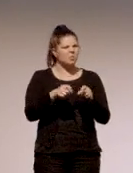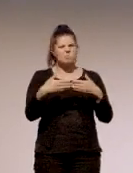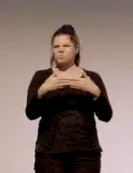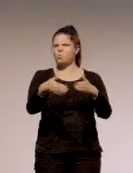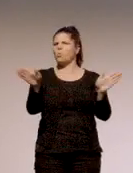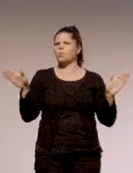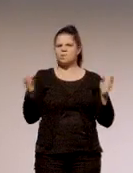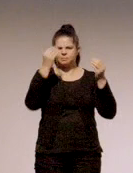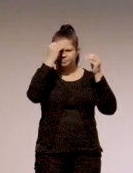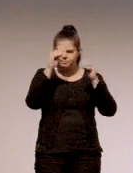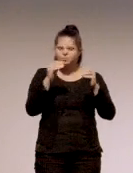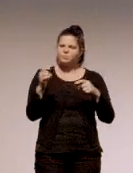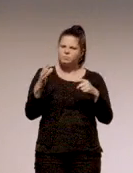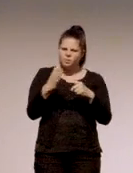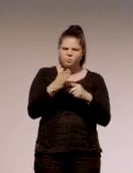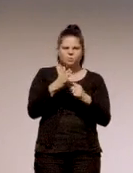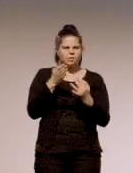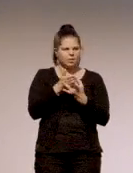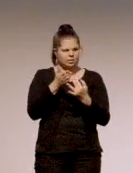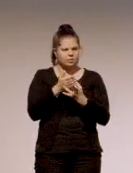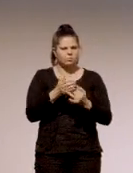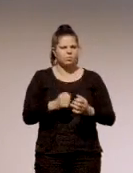is a really important leadership position that we believe South Australia needs to take.